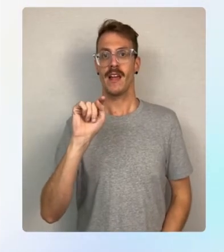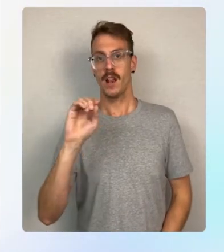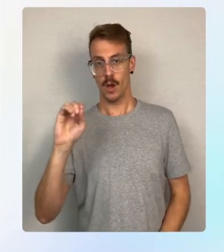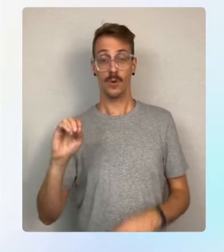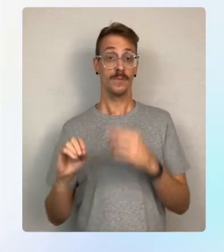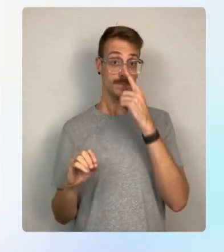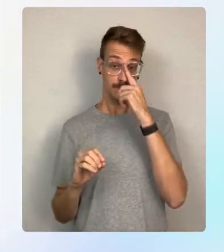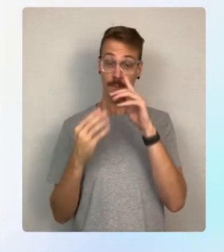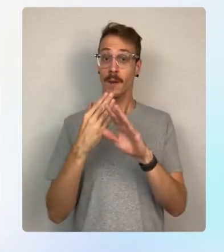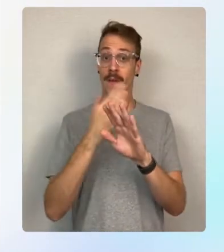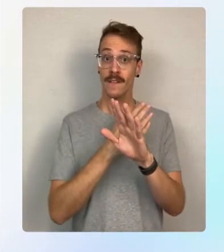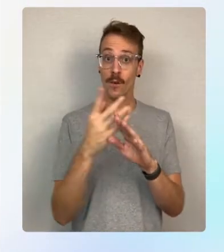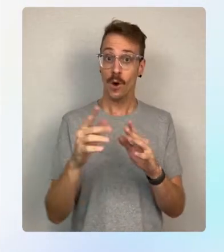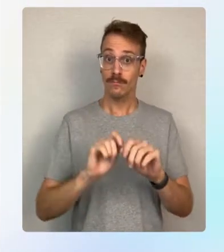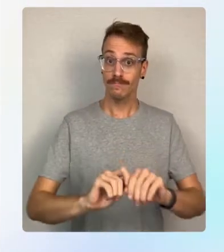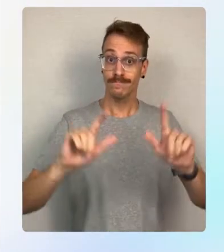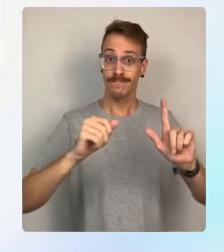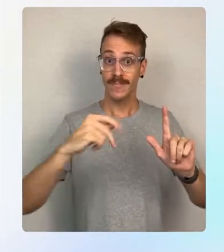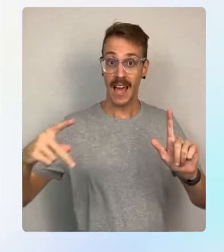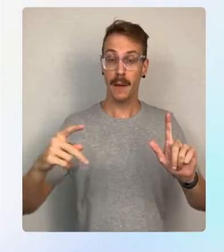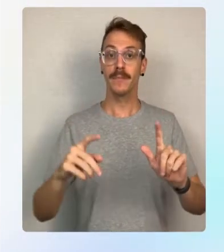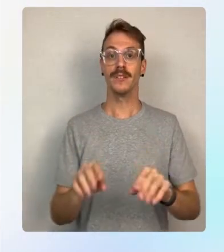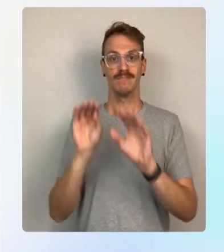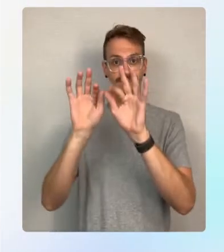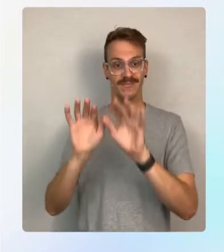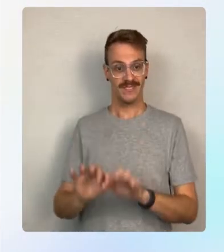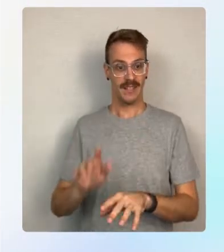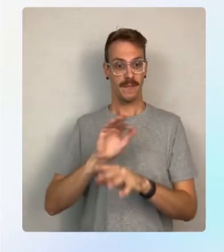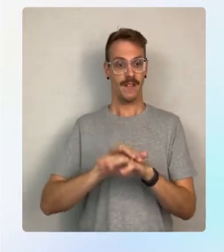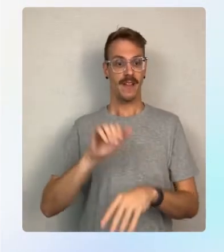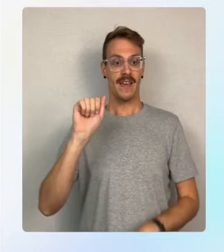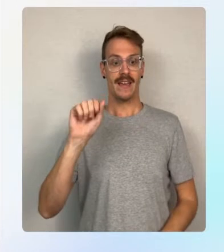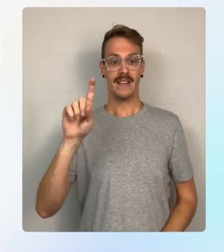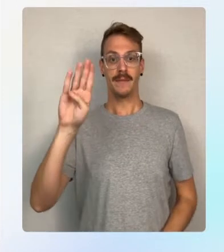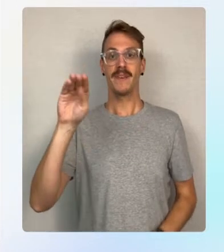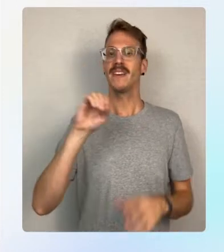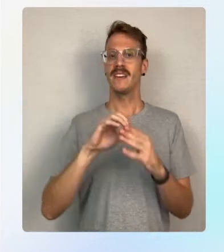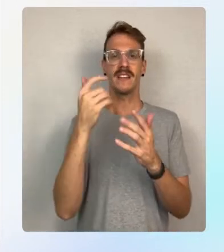Before launching your app, enter the following ADB commands in a shell.